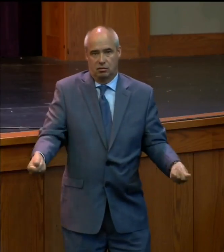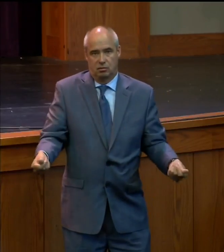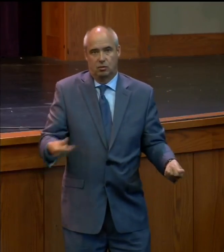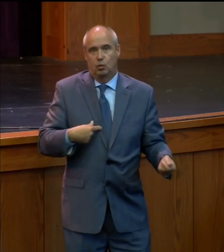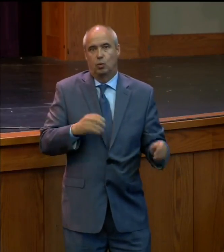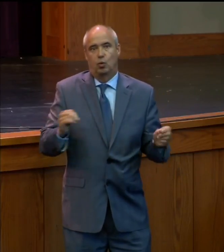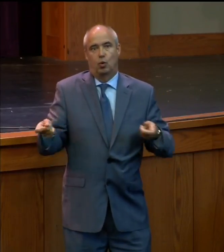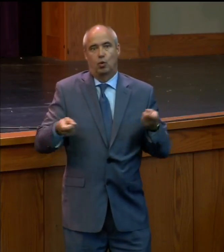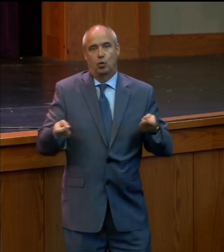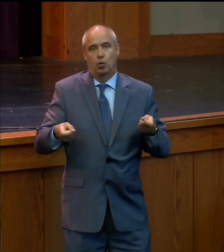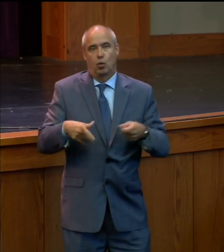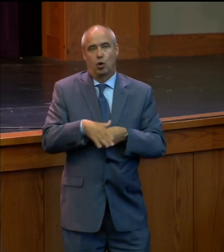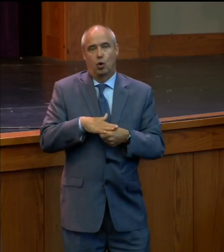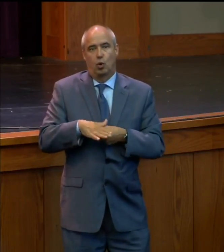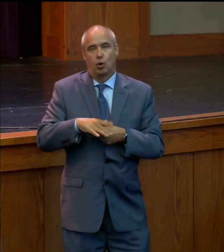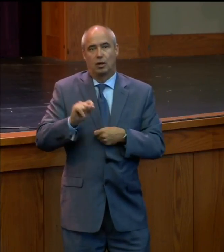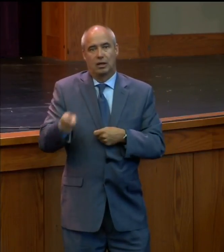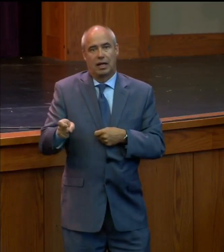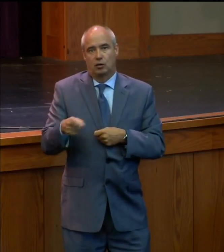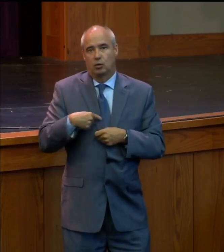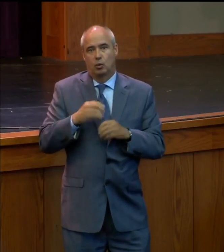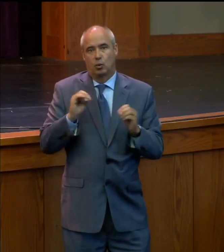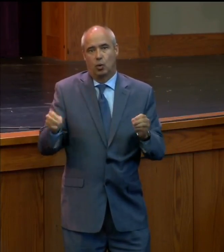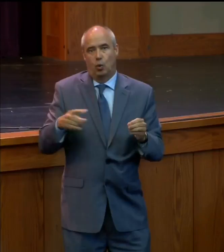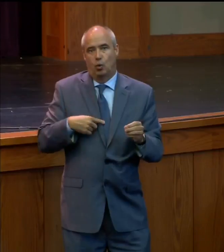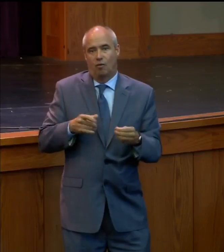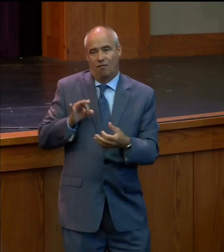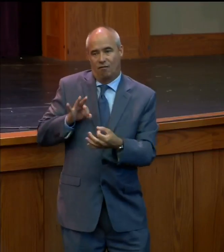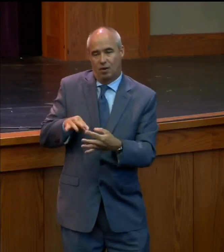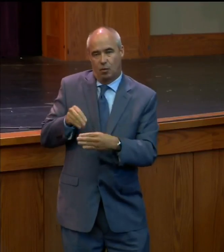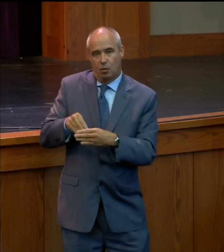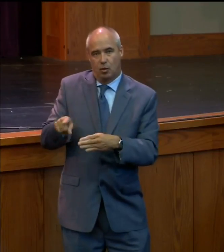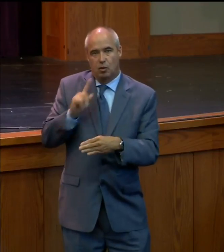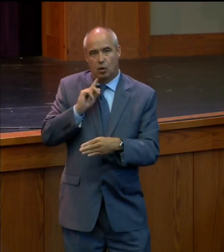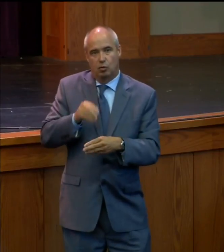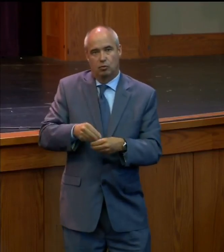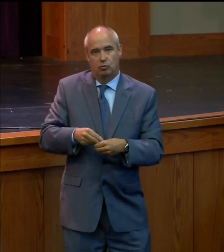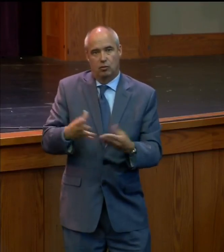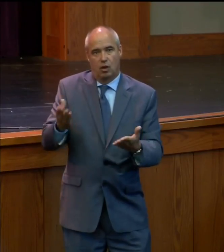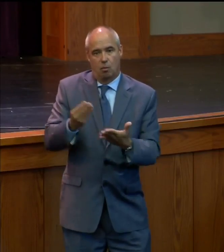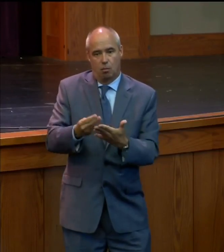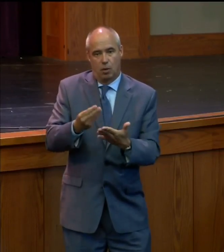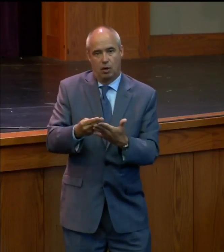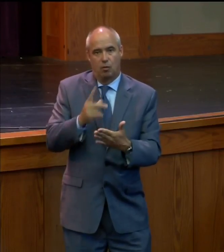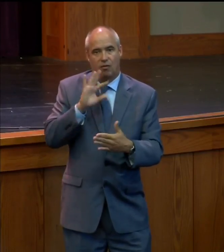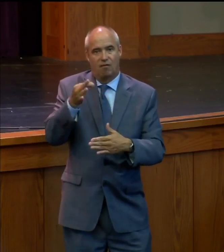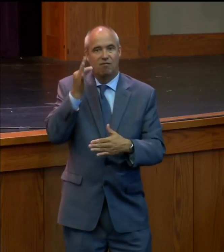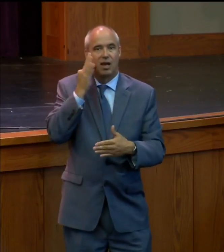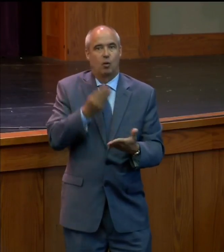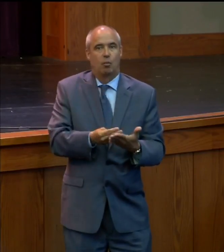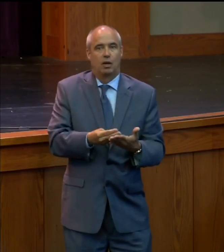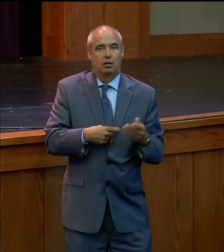OF OTHERWISE LOCAL TAXES AND HAS NO INPUT INTO THE DISTRIBUTION AND USE OF ITS FEDERAL TAXES.